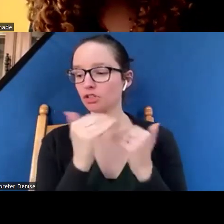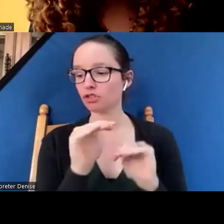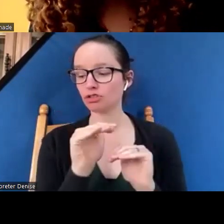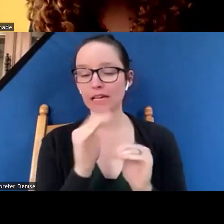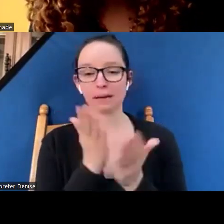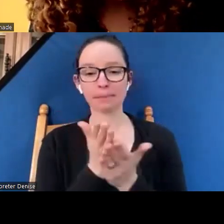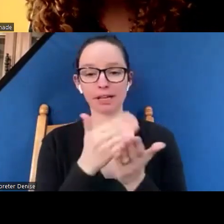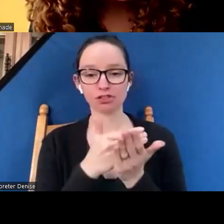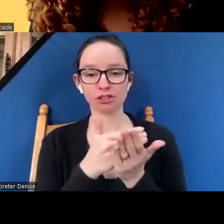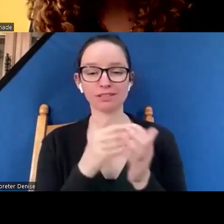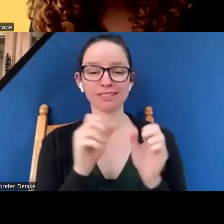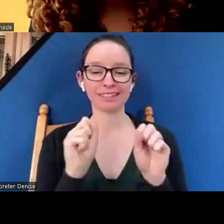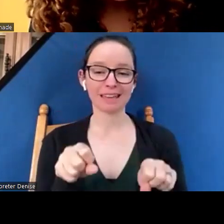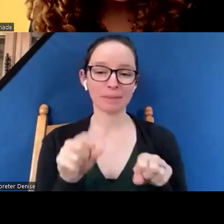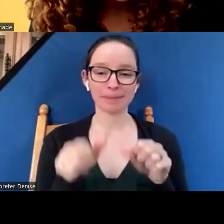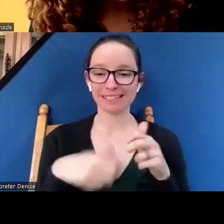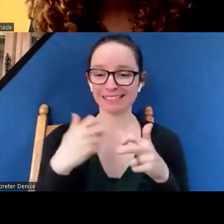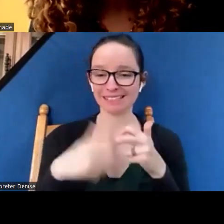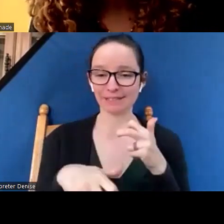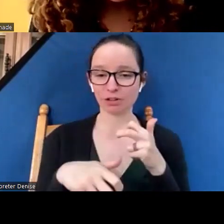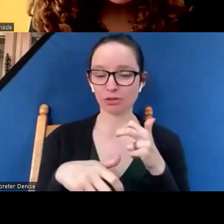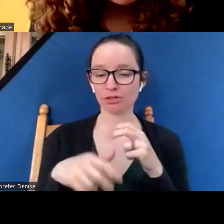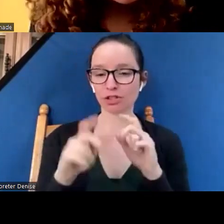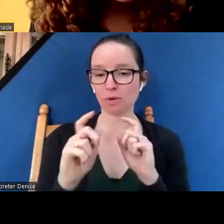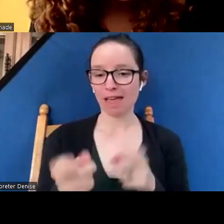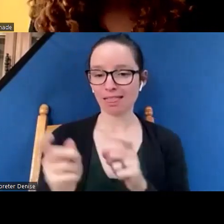difficult to allocate enough resources to coordination.